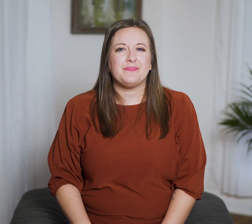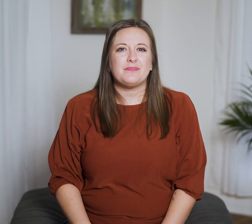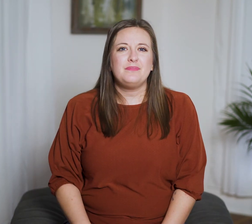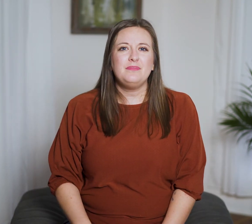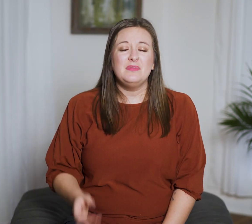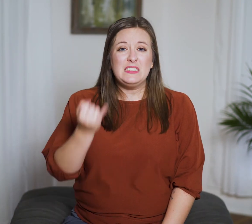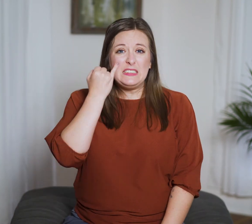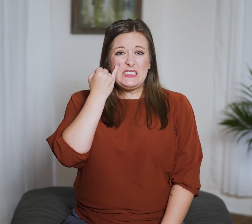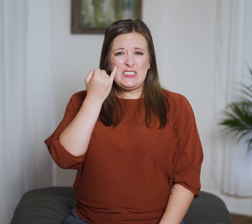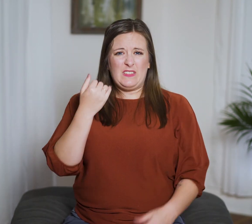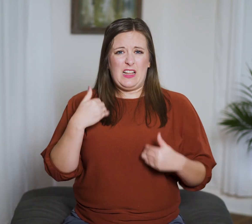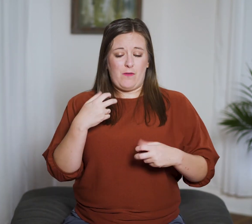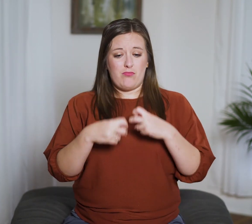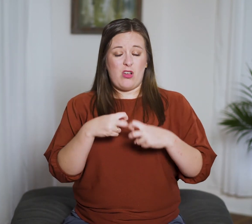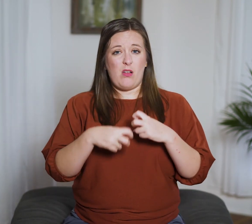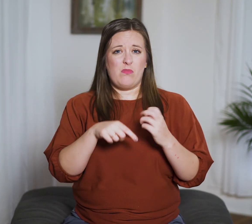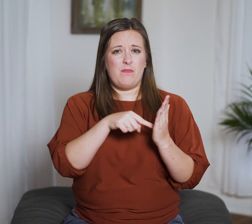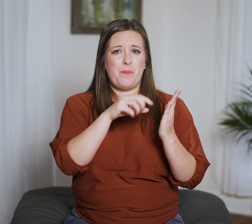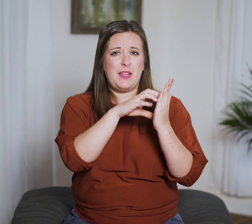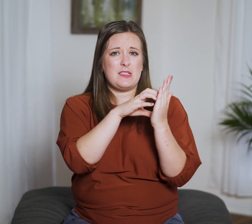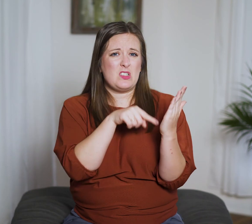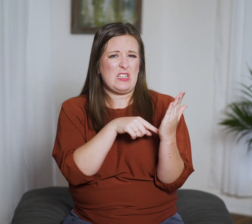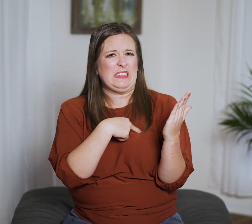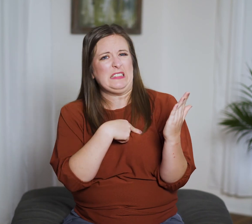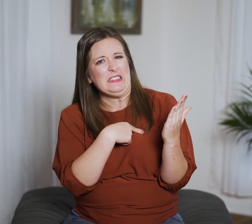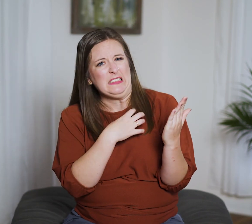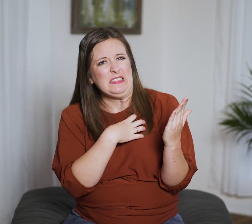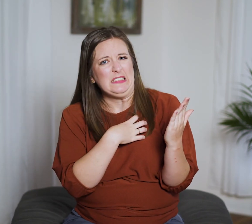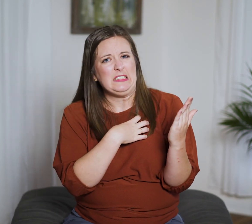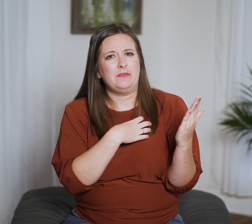If we have any problem with this passage,